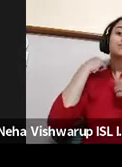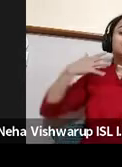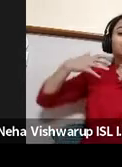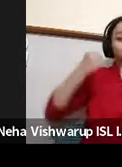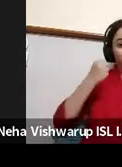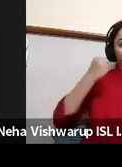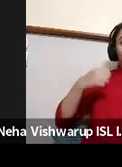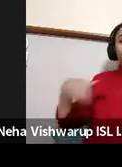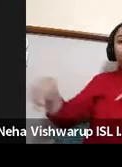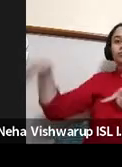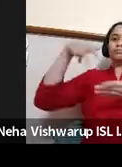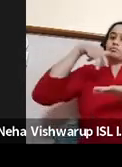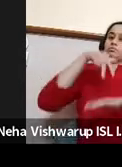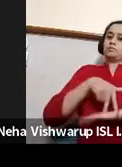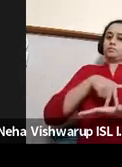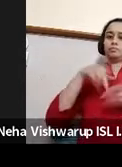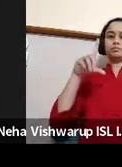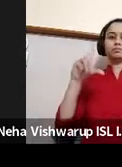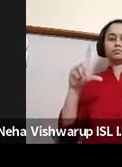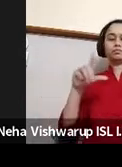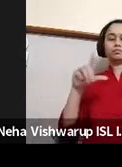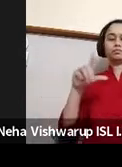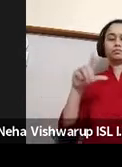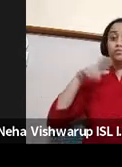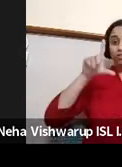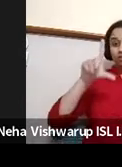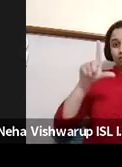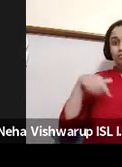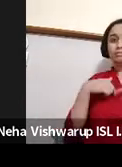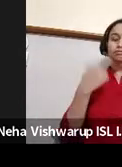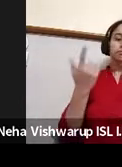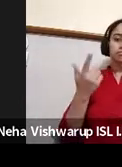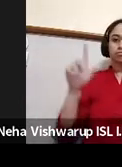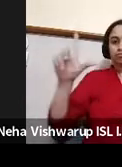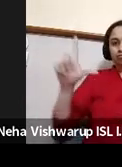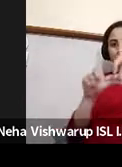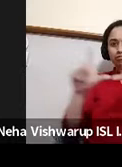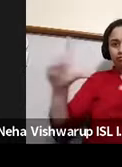camera coldly though the image's unlikely juxtapos position can seem comical at first